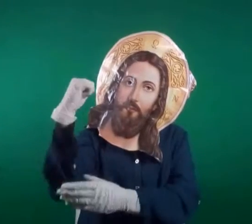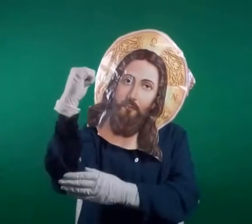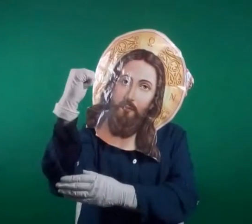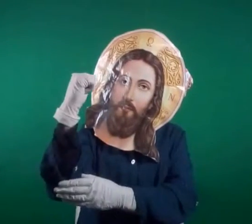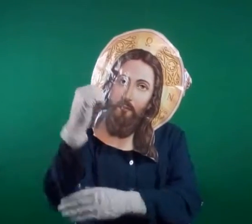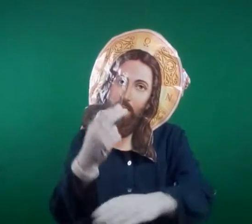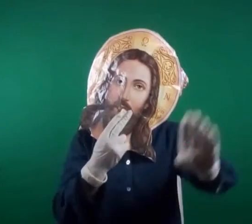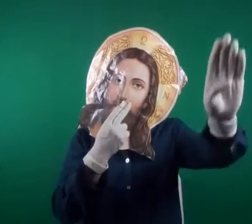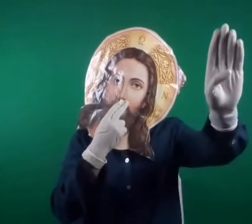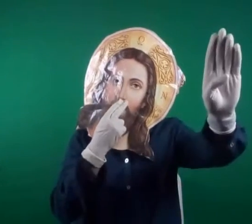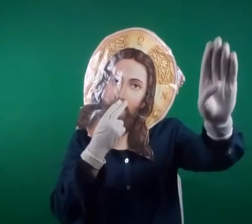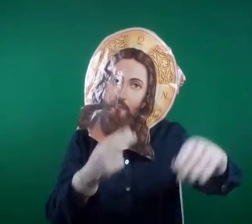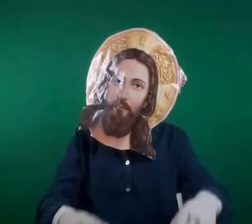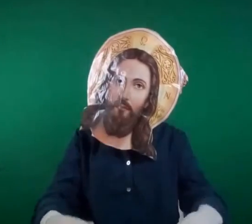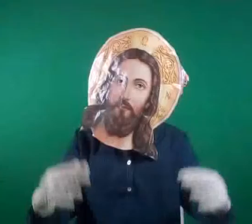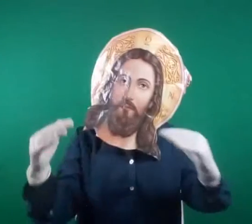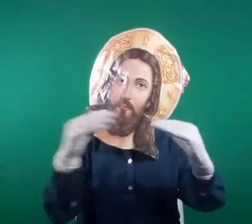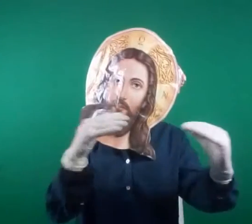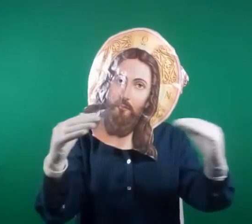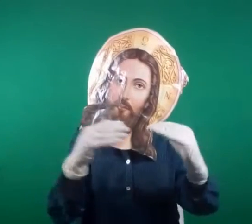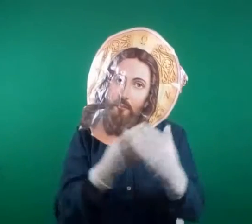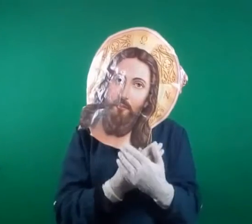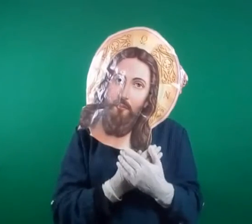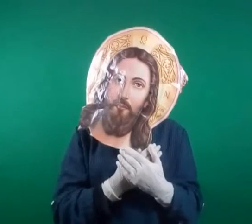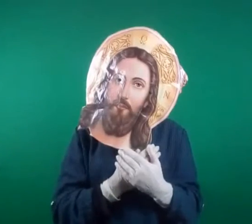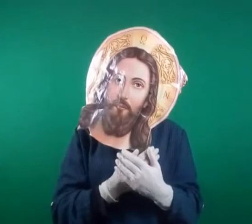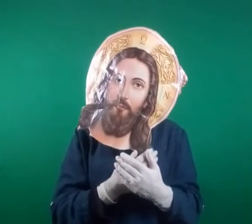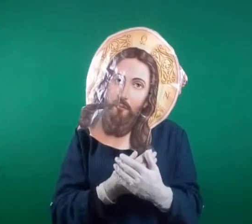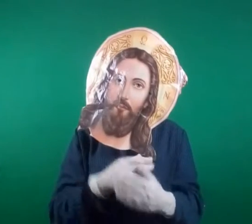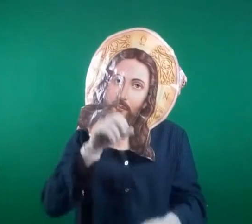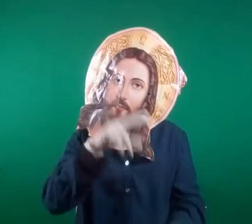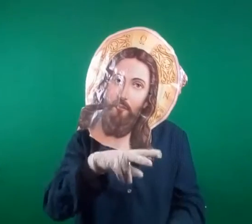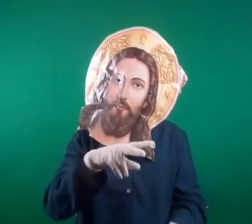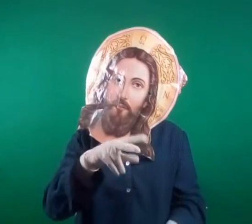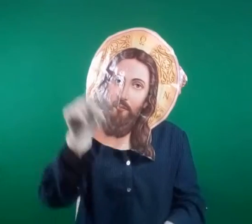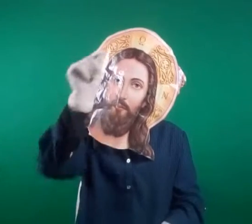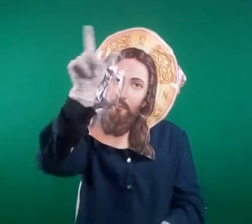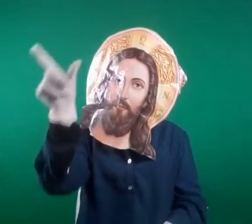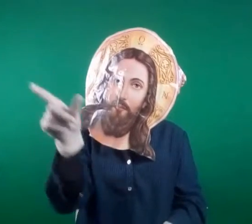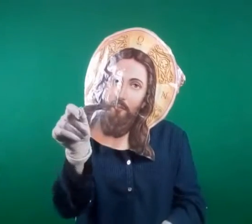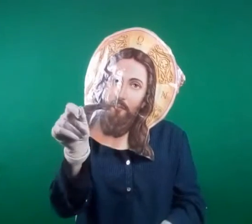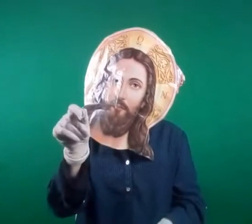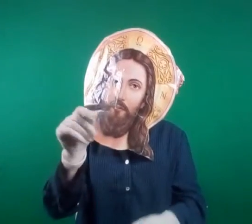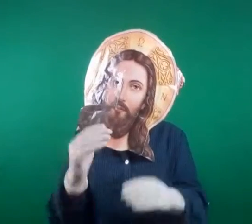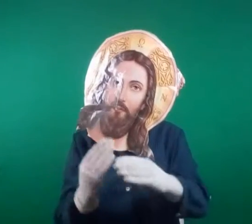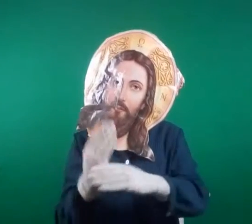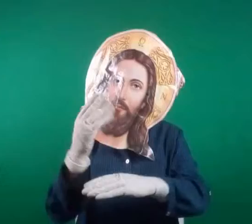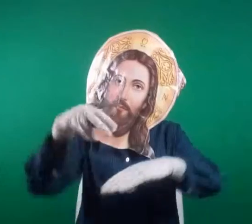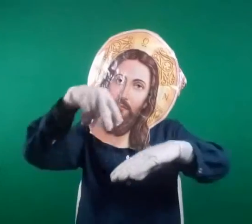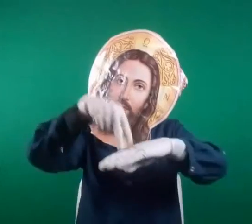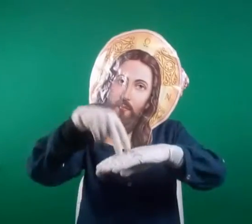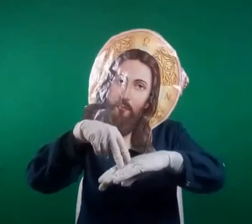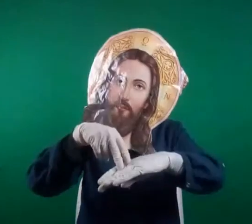who pretended to stand on the sacred moon without which there would be no advanced life on Earth.